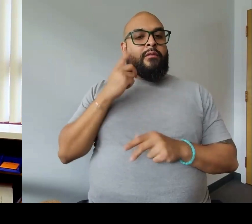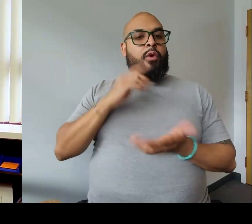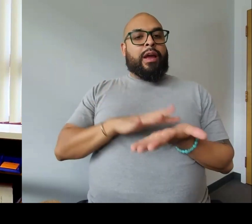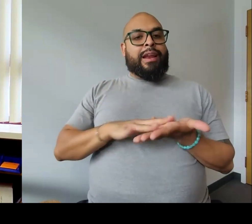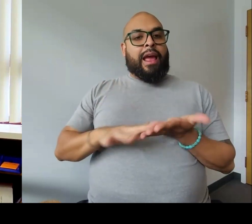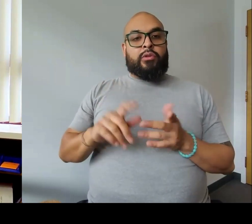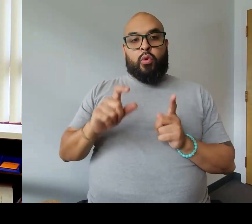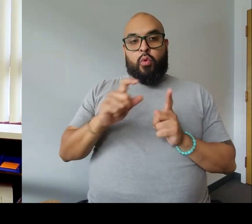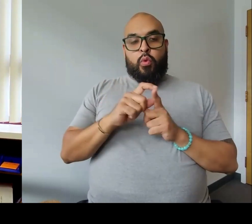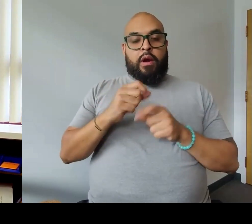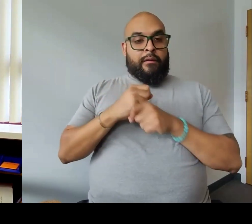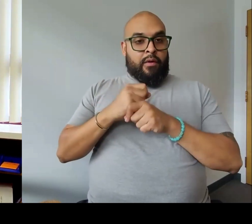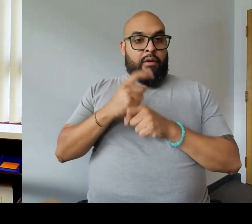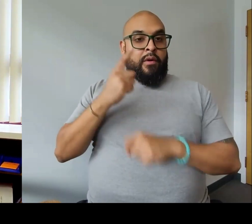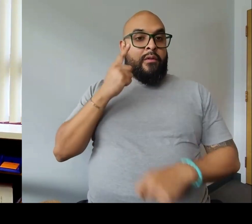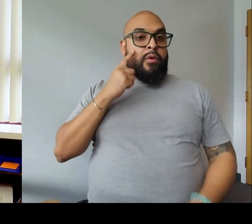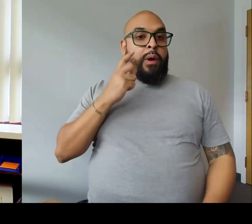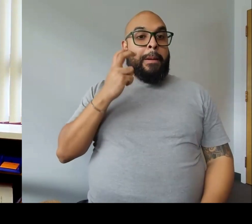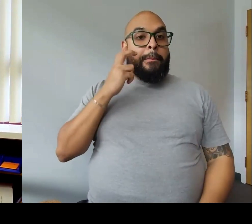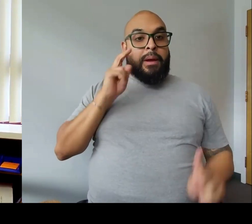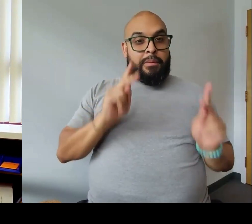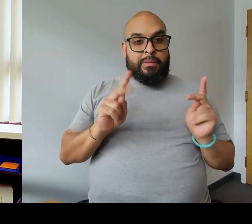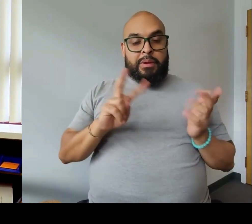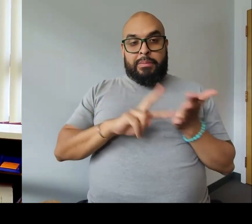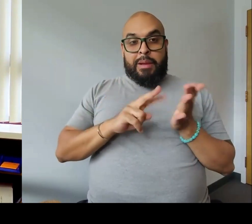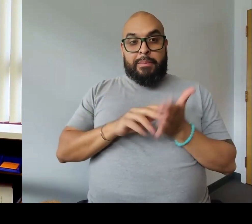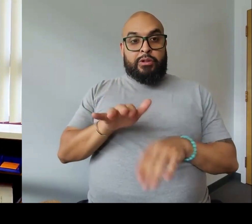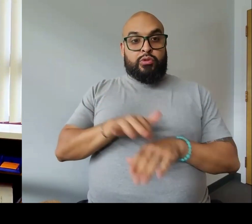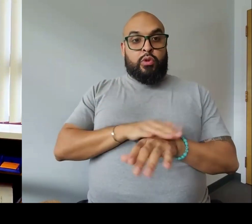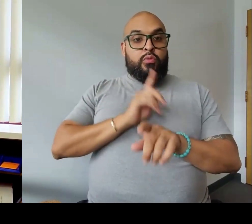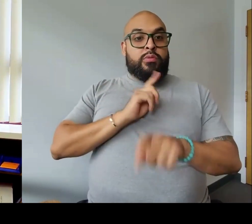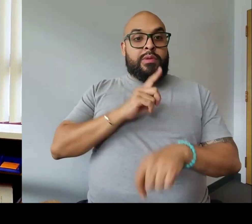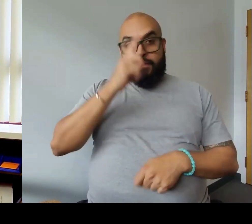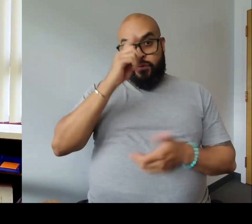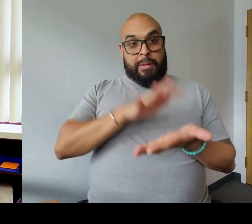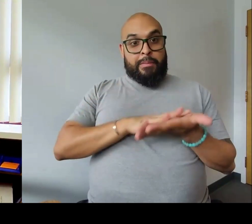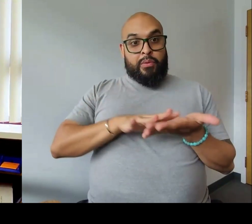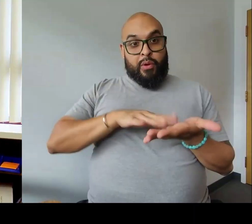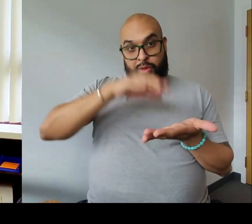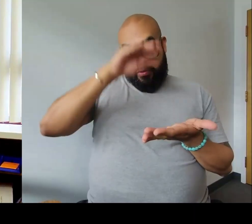Do you believe this could mean slow response to Braille learning or indicate dyslexia or a learning disability?